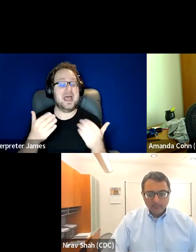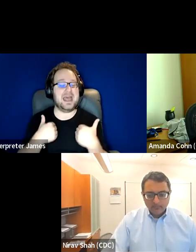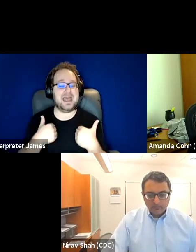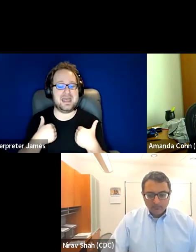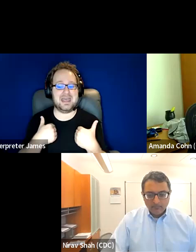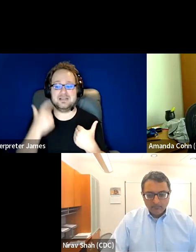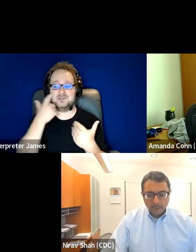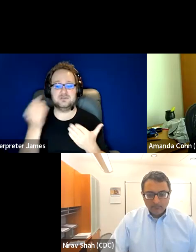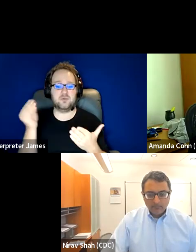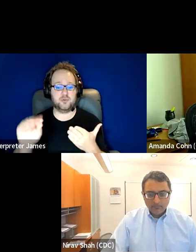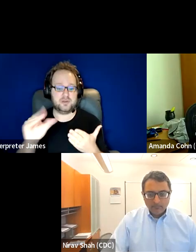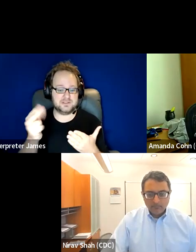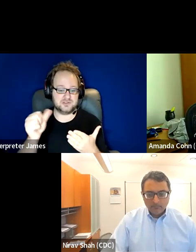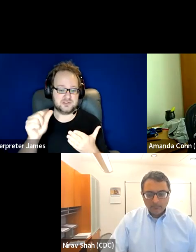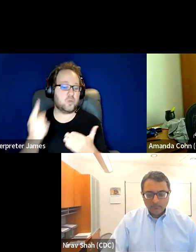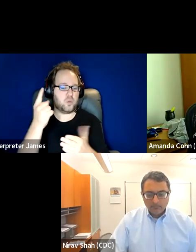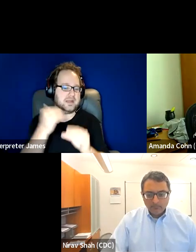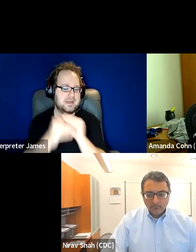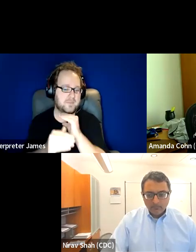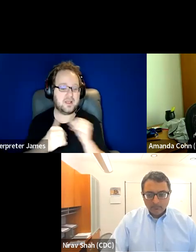in one email and one website.